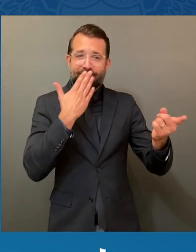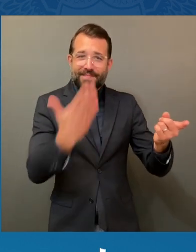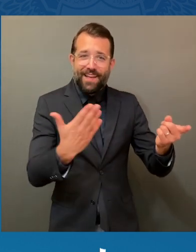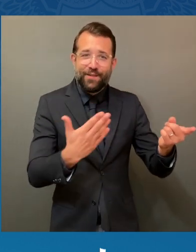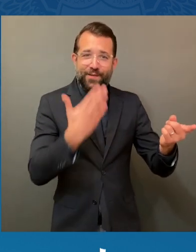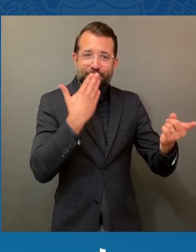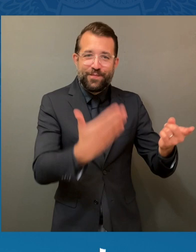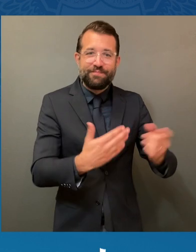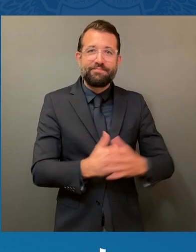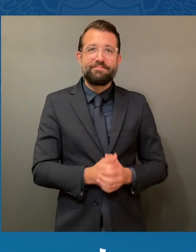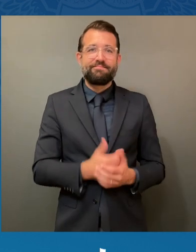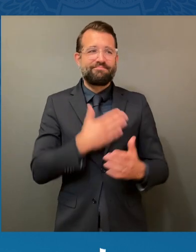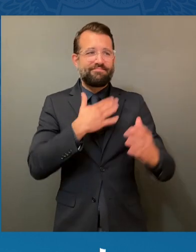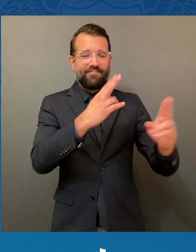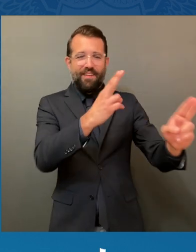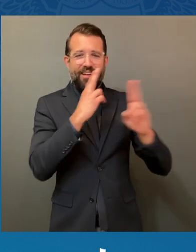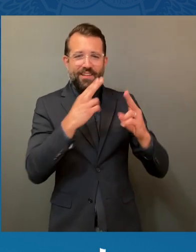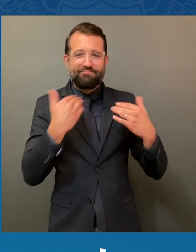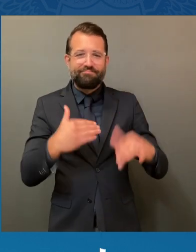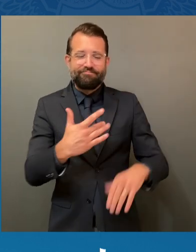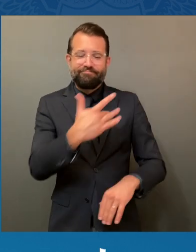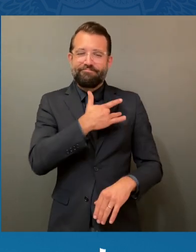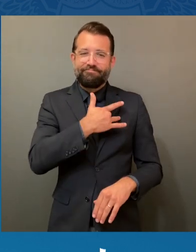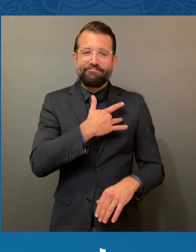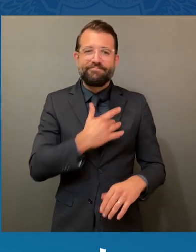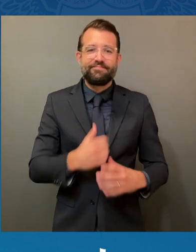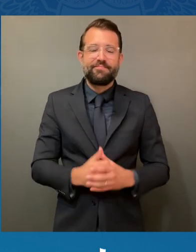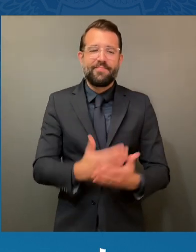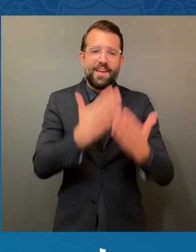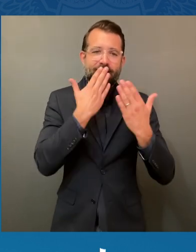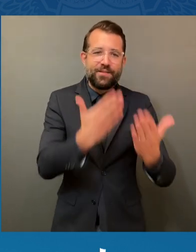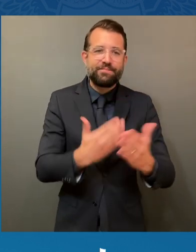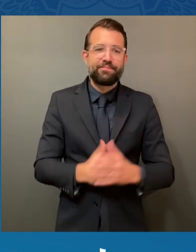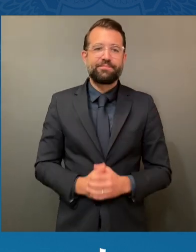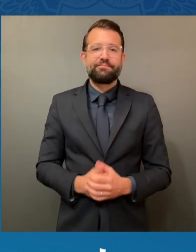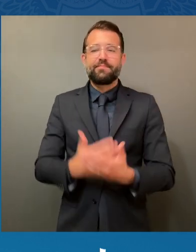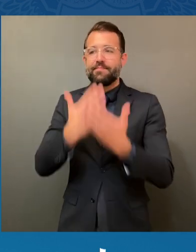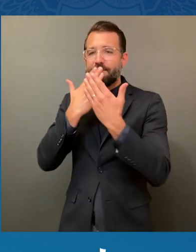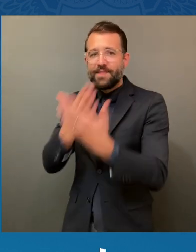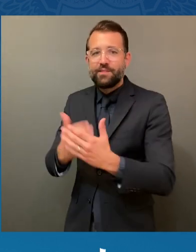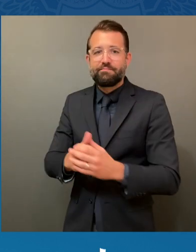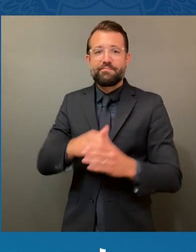Thank you. I'm extremely touched. Thank you all. Oh, thank you.